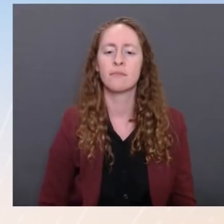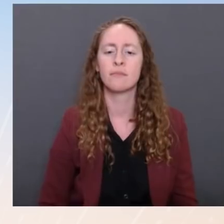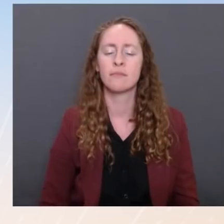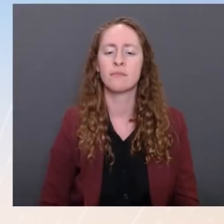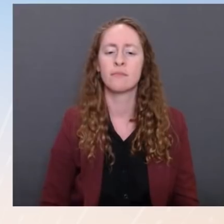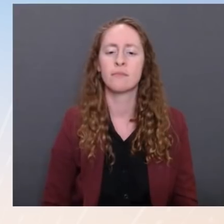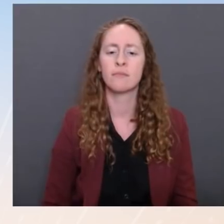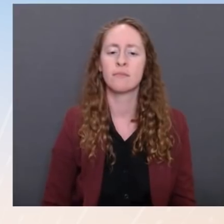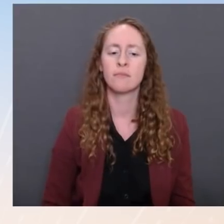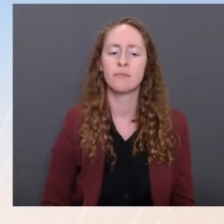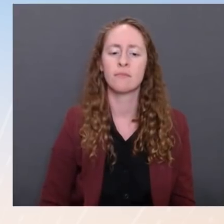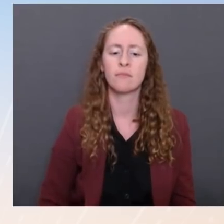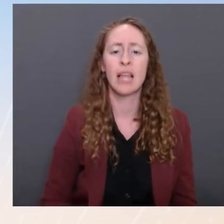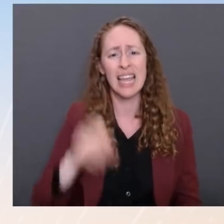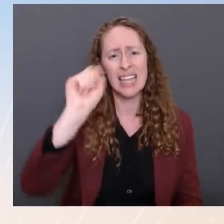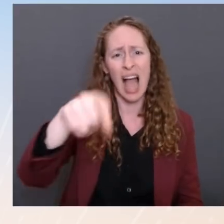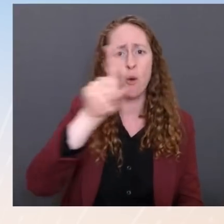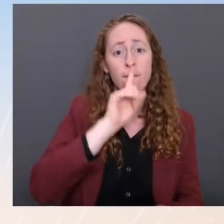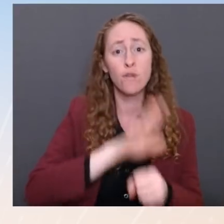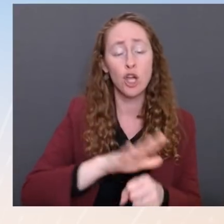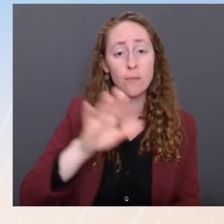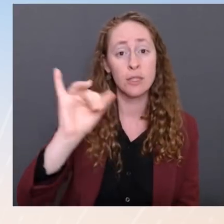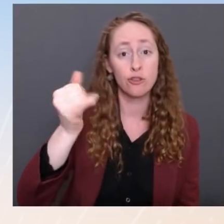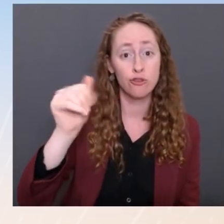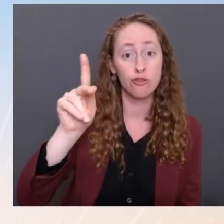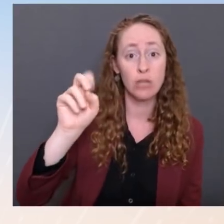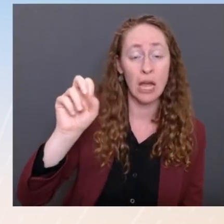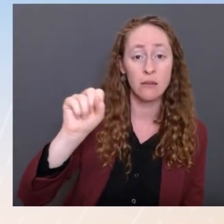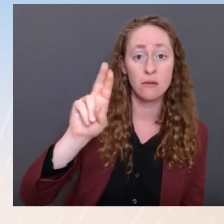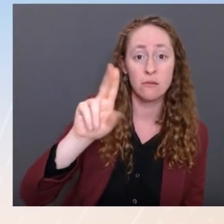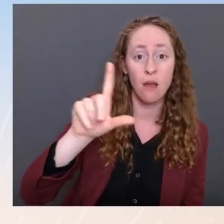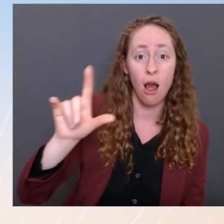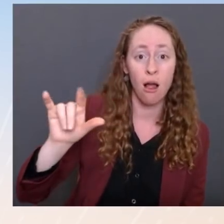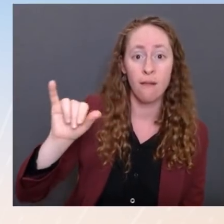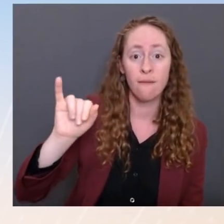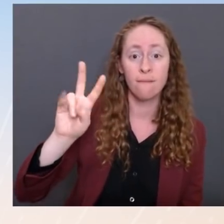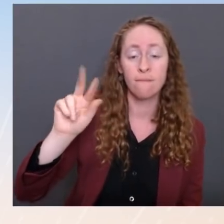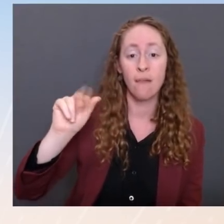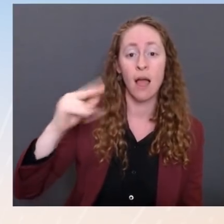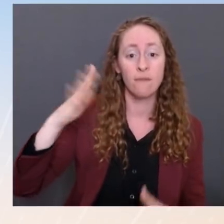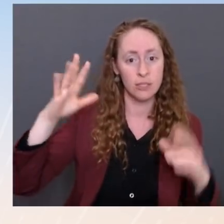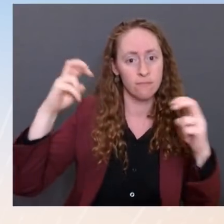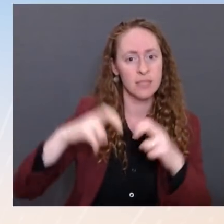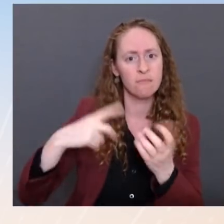of the Pakistani spy agency in Washington, D.C.? Can you share anything from that meeting and whether the two sides